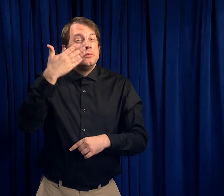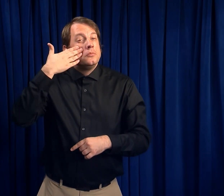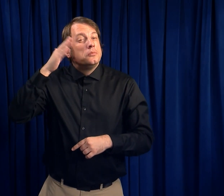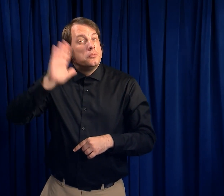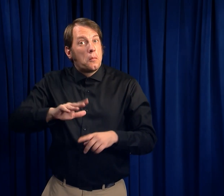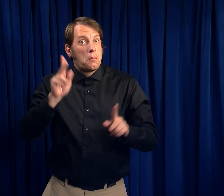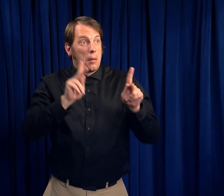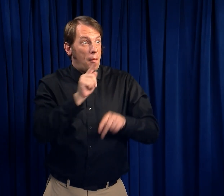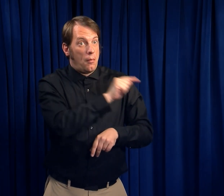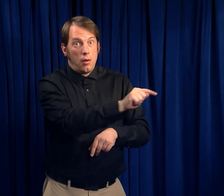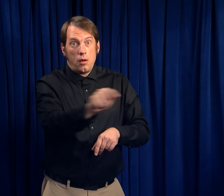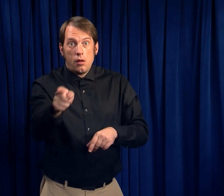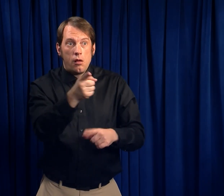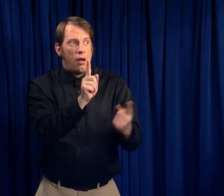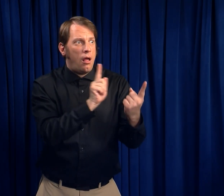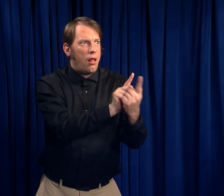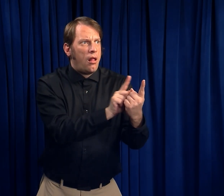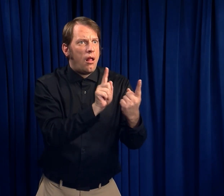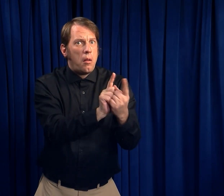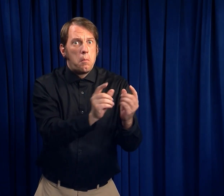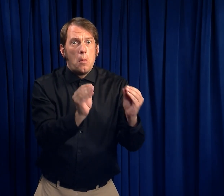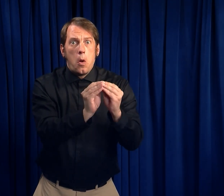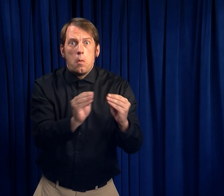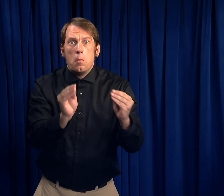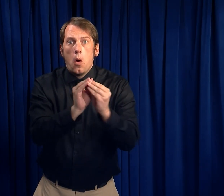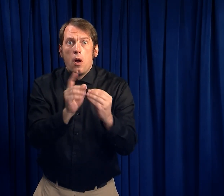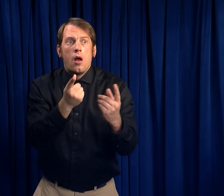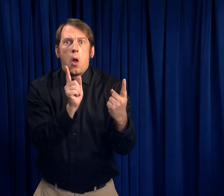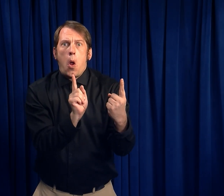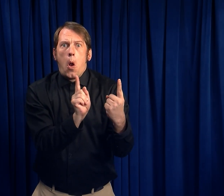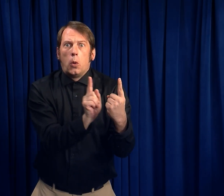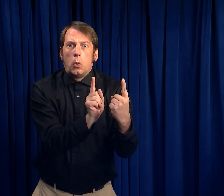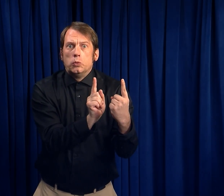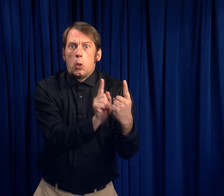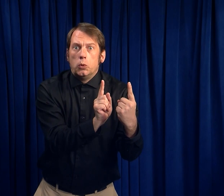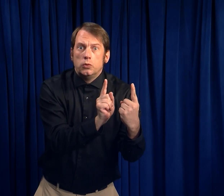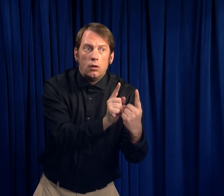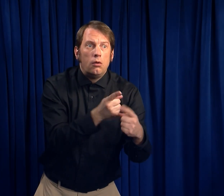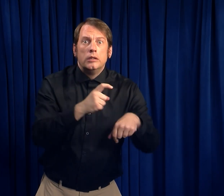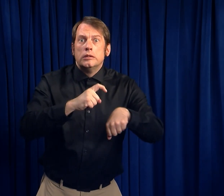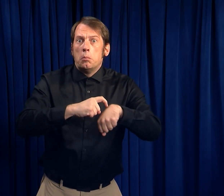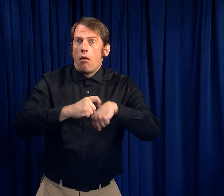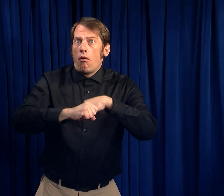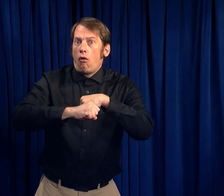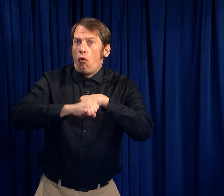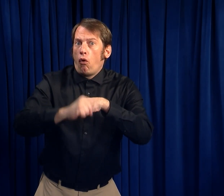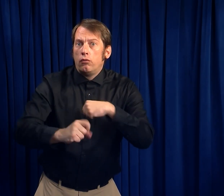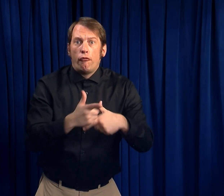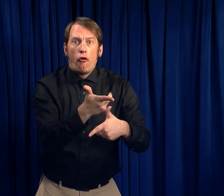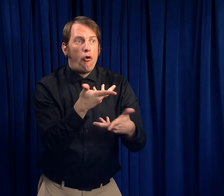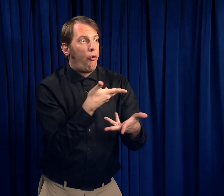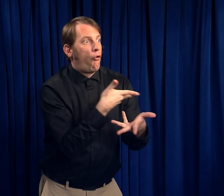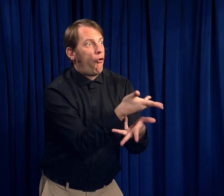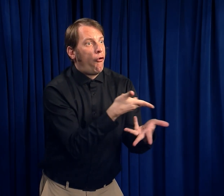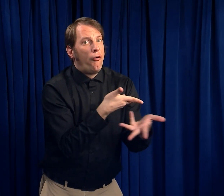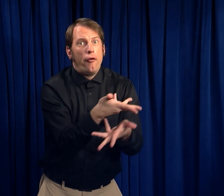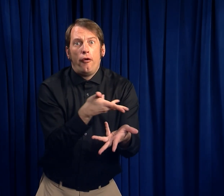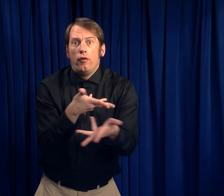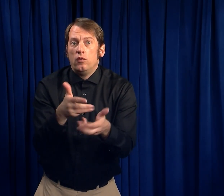In general, the more people you come in contact with, the closer the distance you are to them while you are with them,